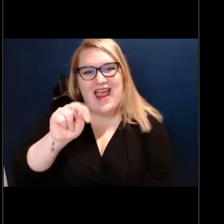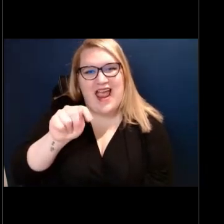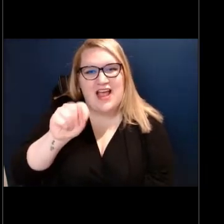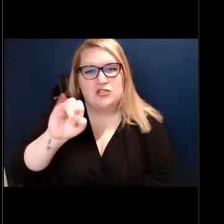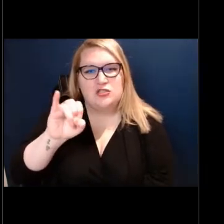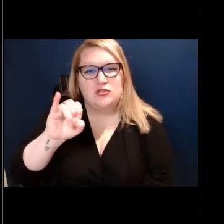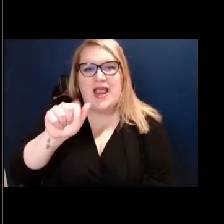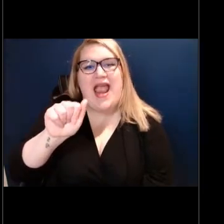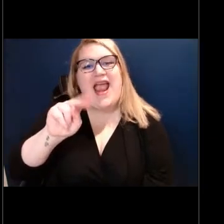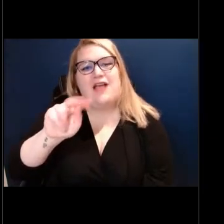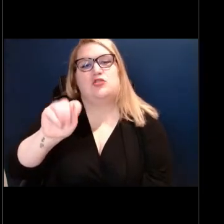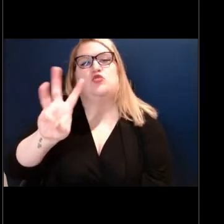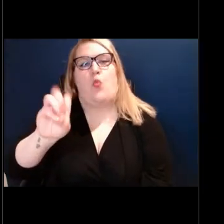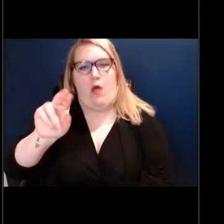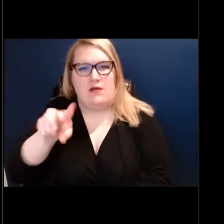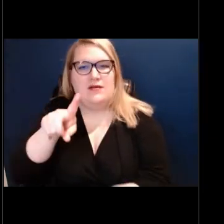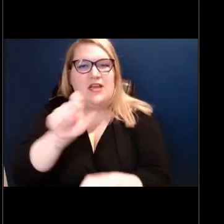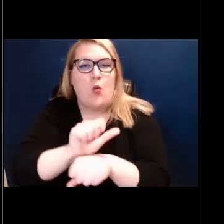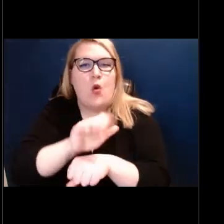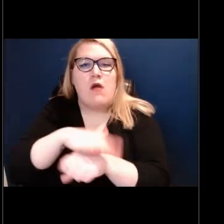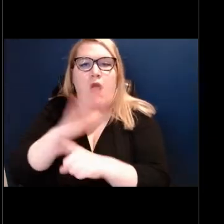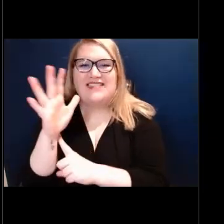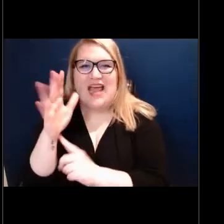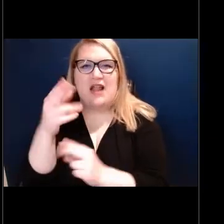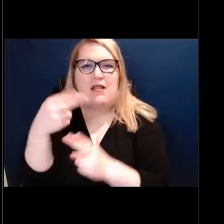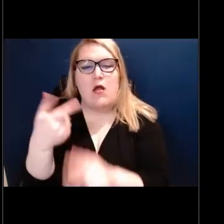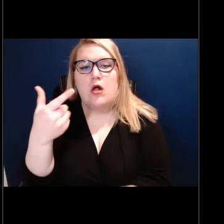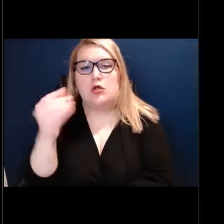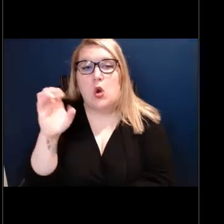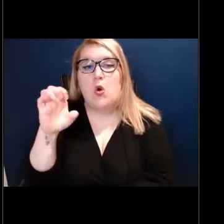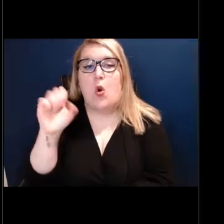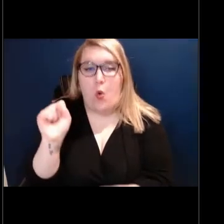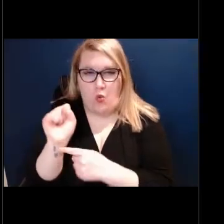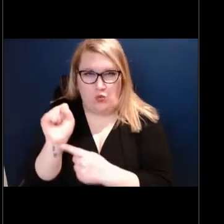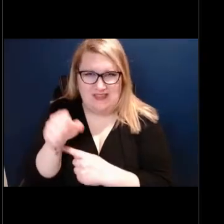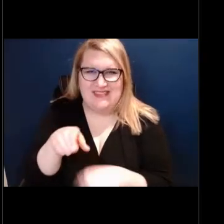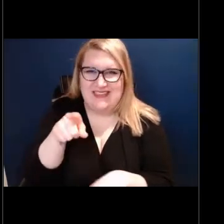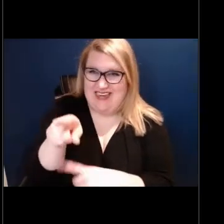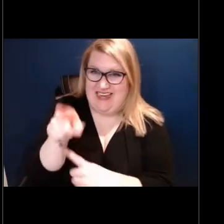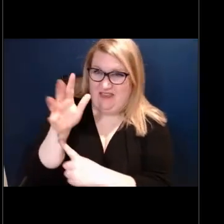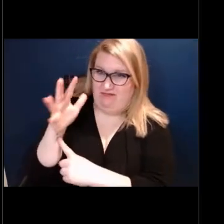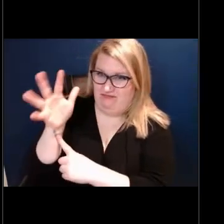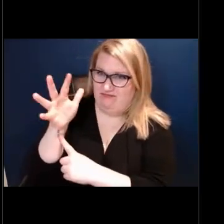on a satellite called GEOS. And he's looking at the entire instruments